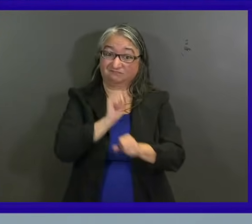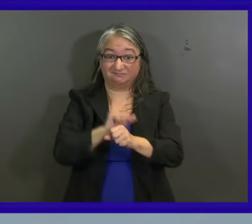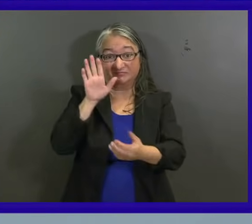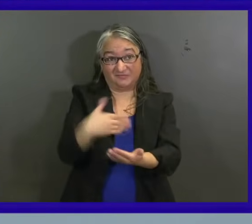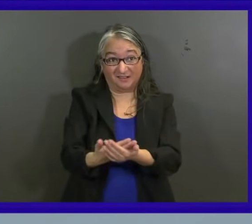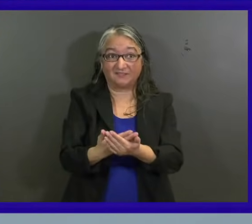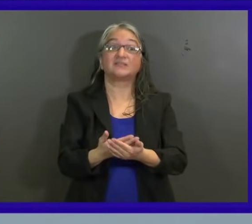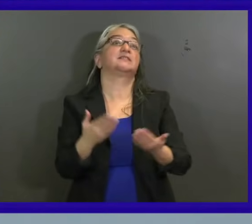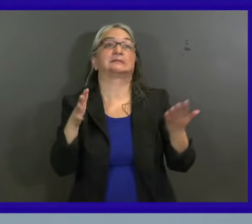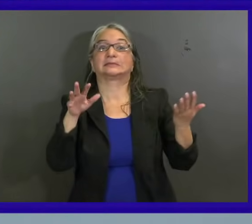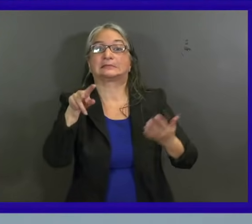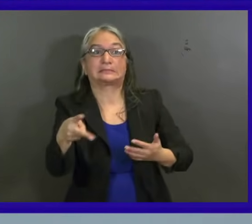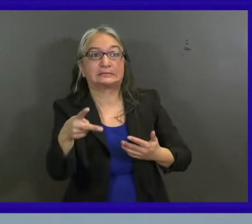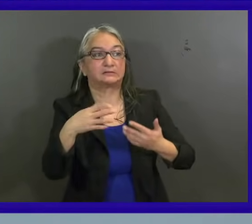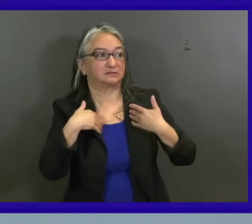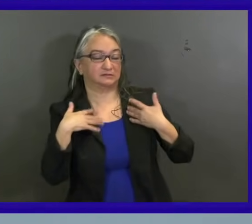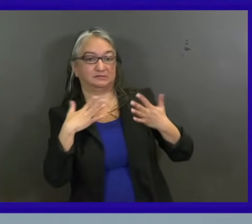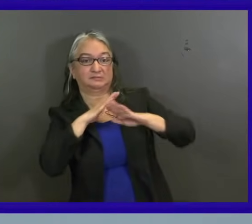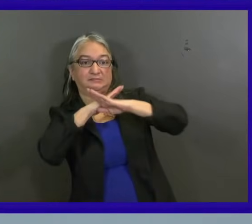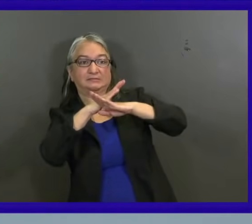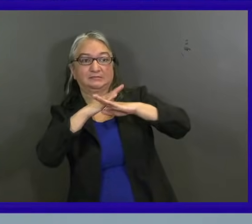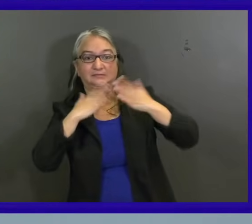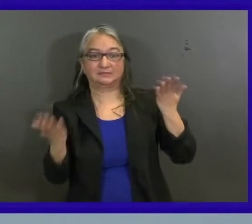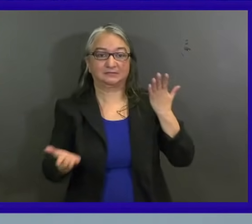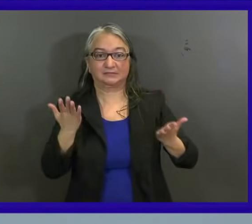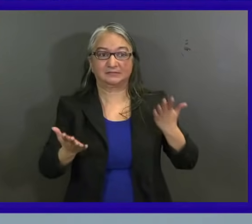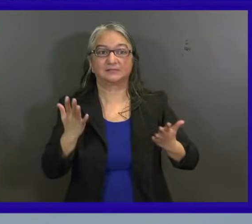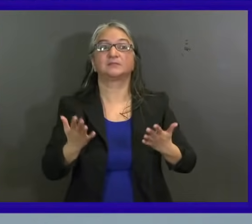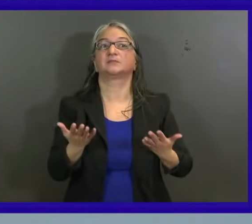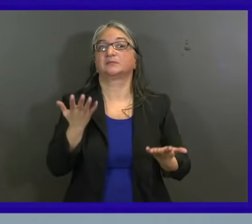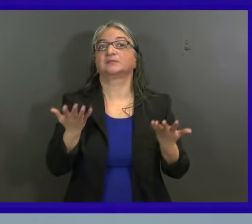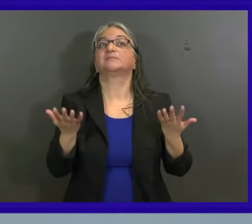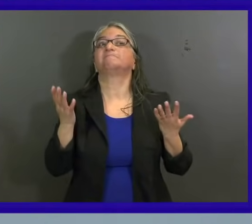one important thing that we are seeing in the early data is that previous infection